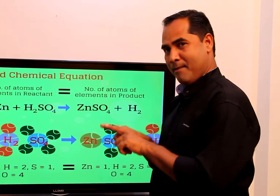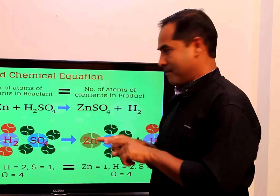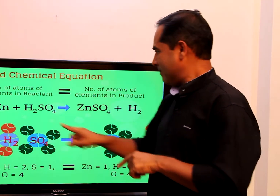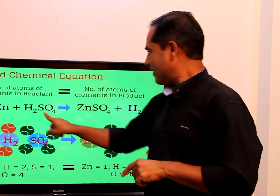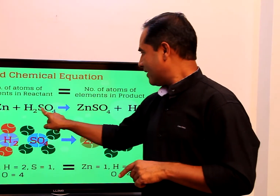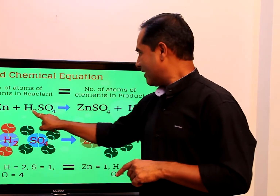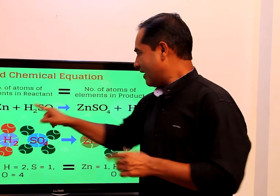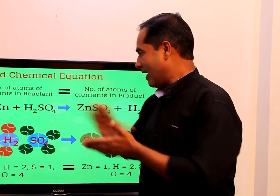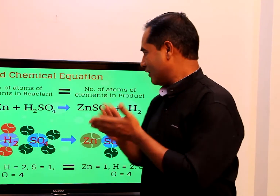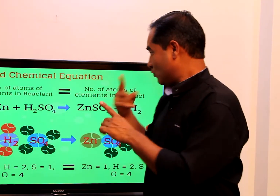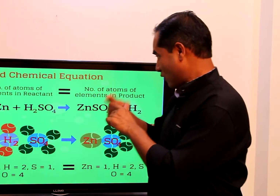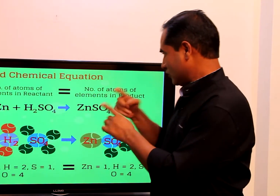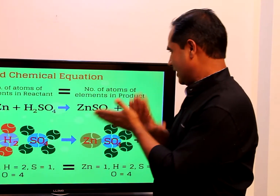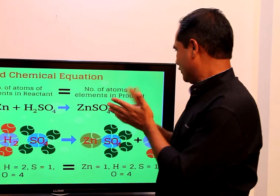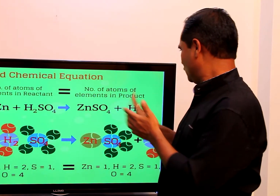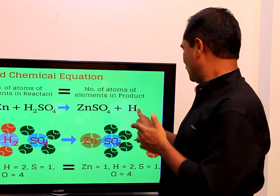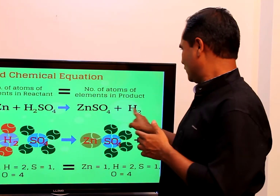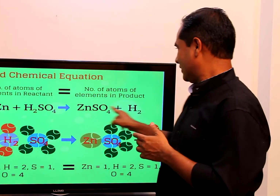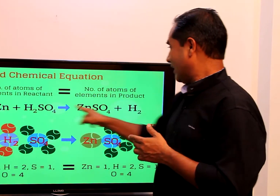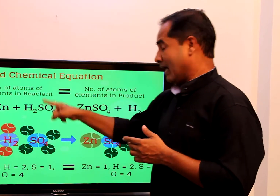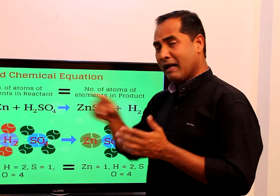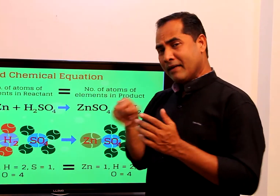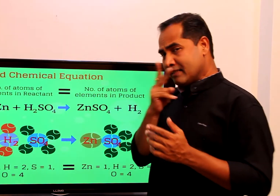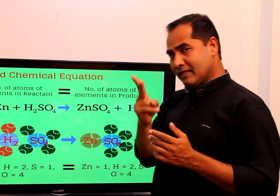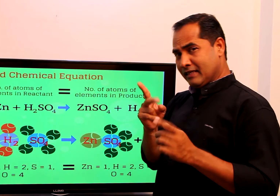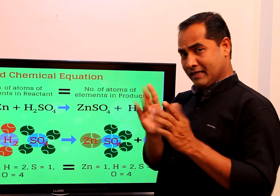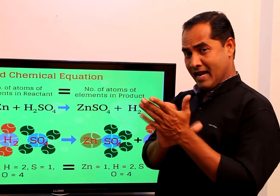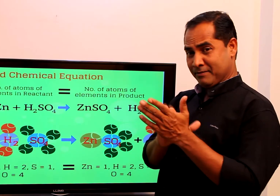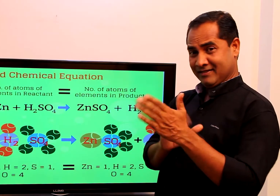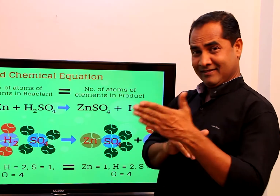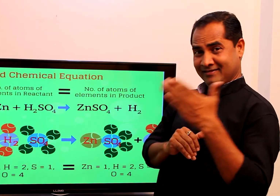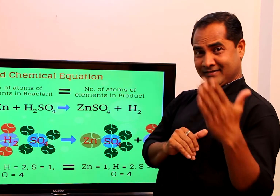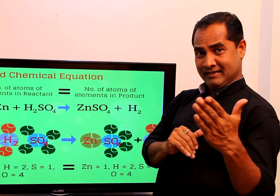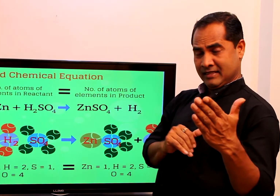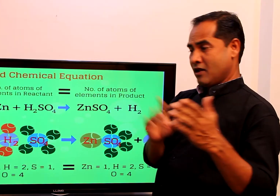Zinc and remains the same. Similarly, Hydrogen - we had two on the left hand side,